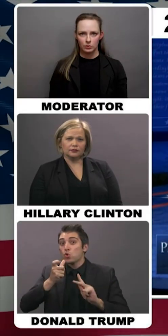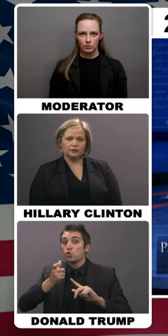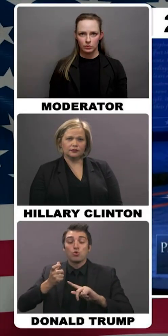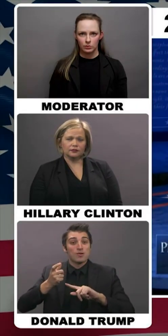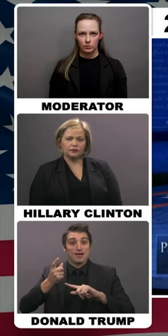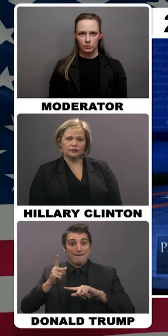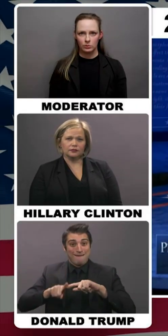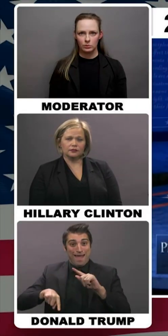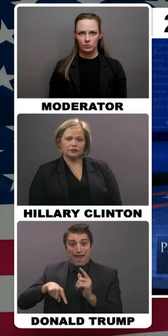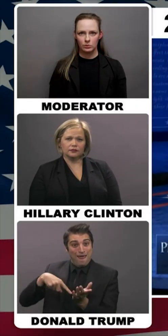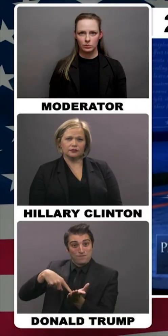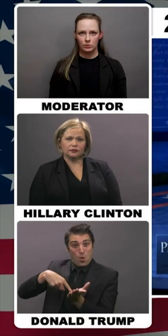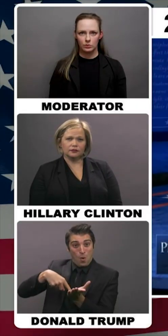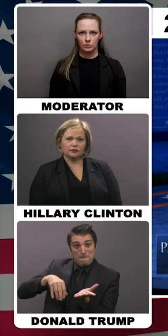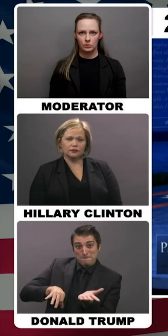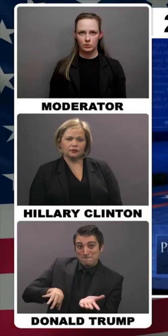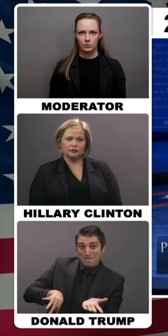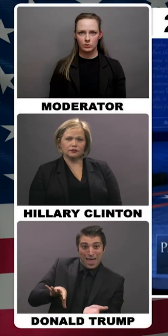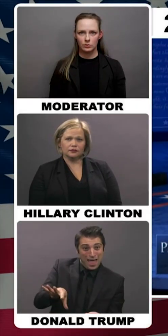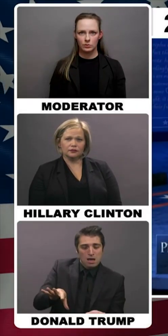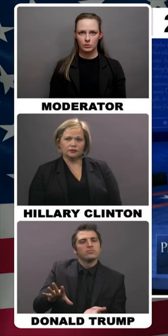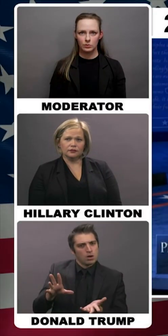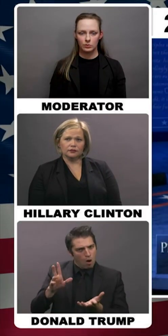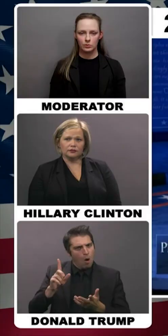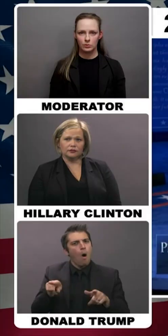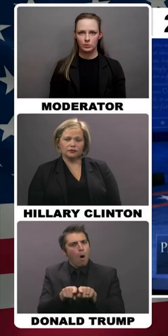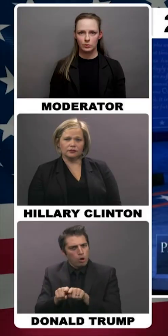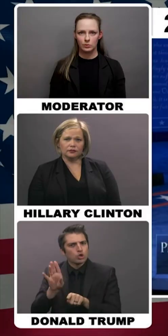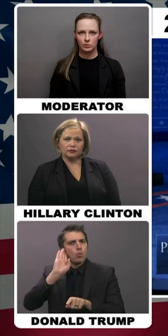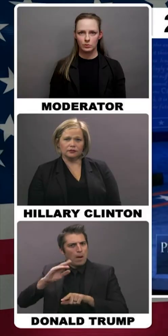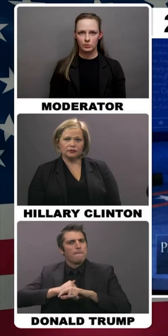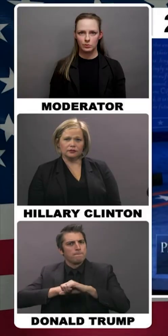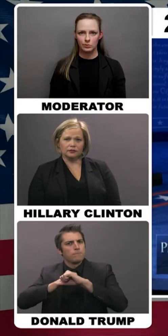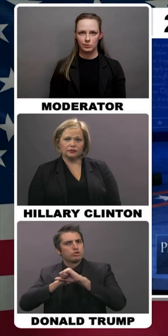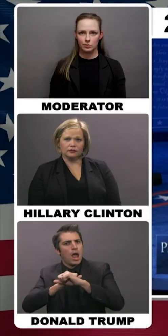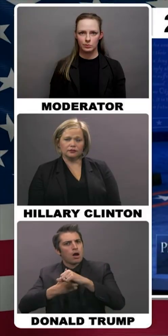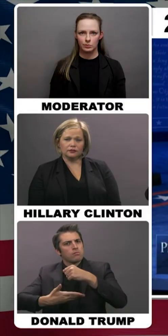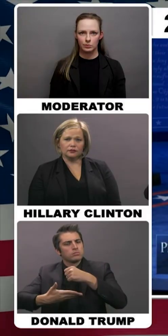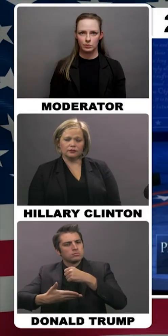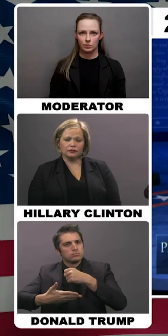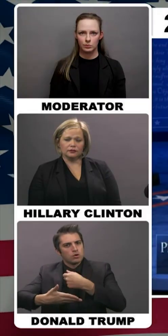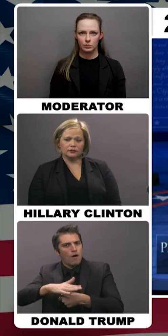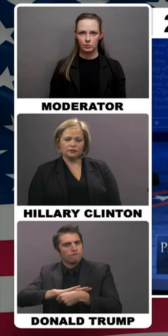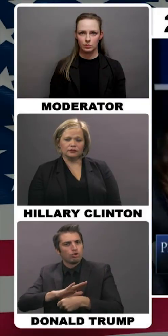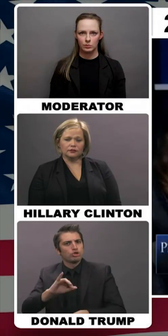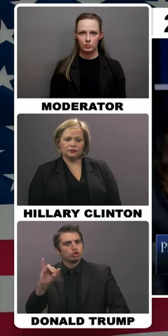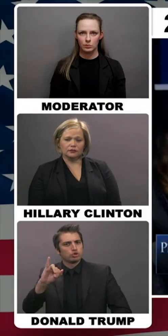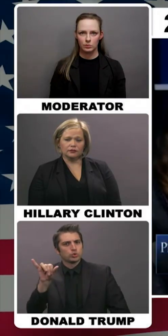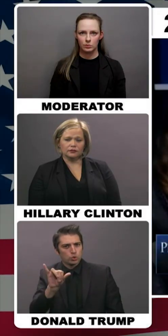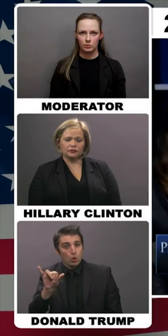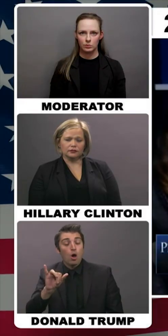And Republicans feel this way, believe it or not, and strongly this way, we're gonna block Grant into the states.